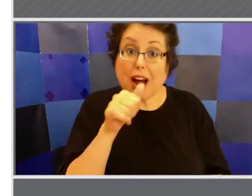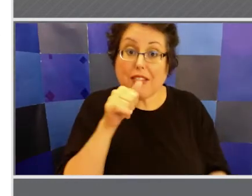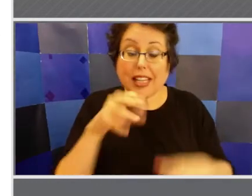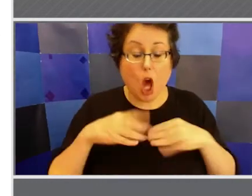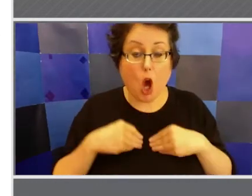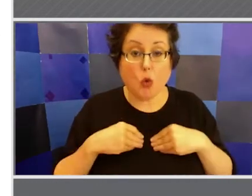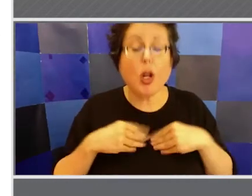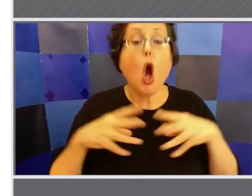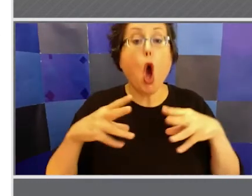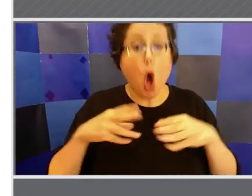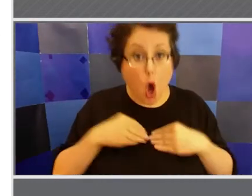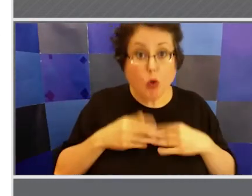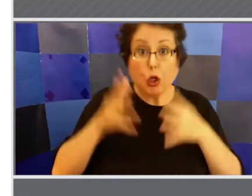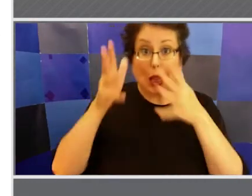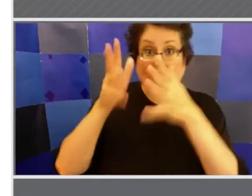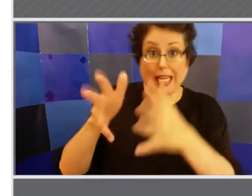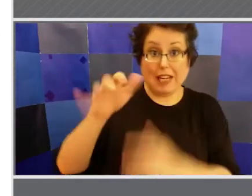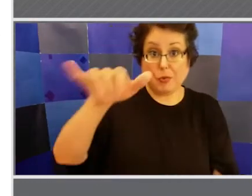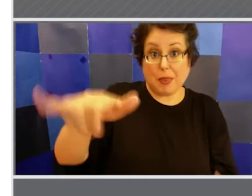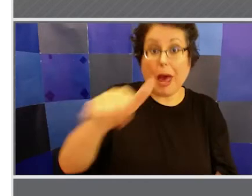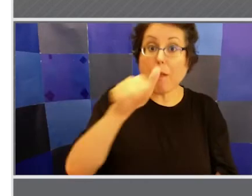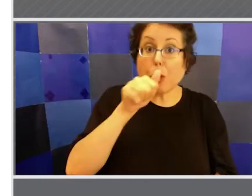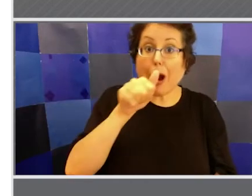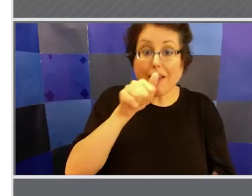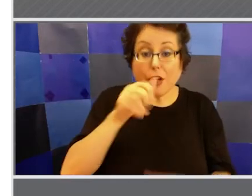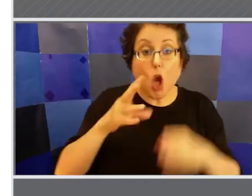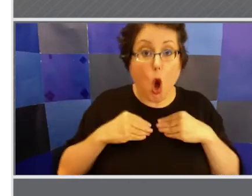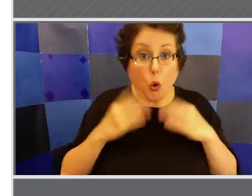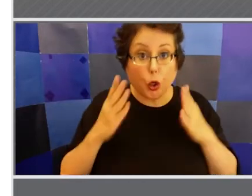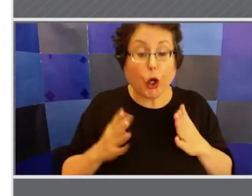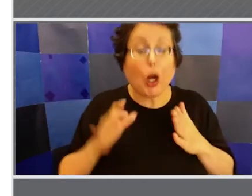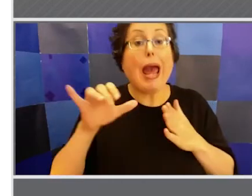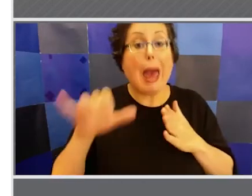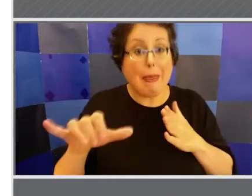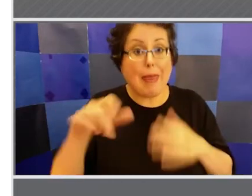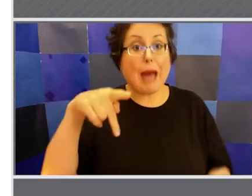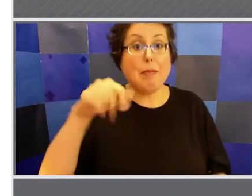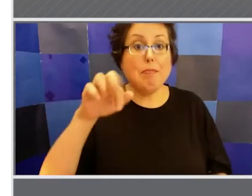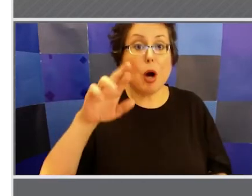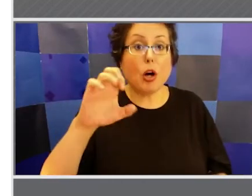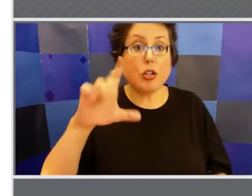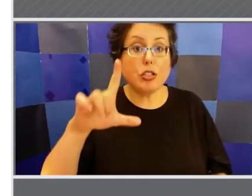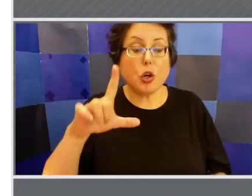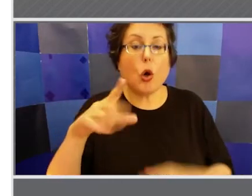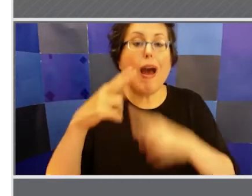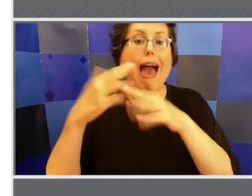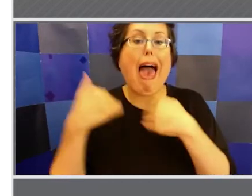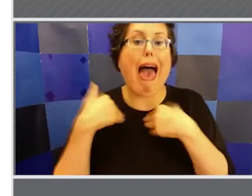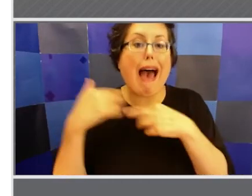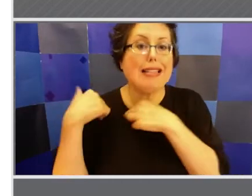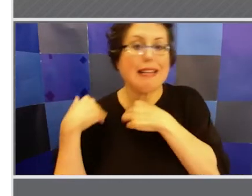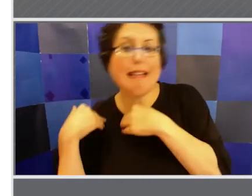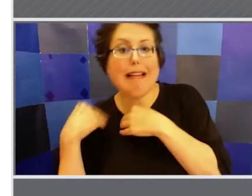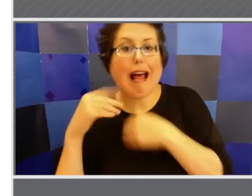remain with the private owner, and the parcel is lean with the cost of the demolition.